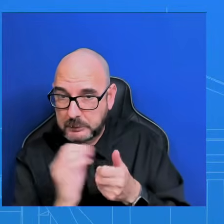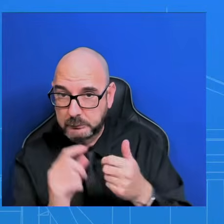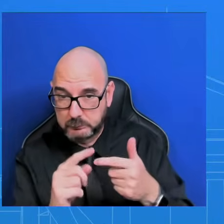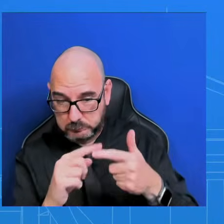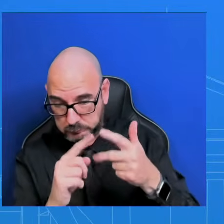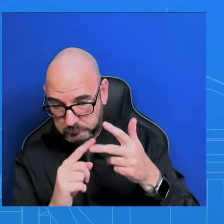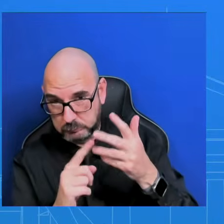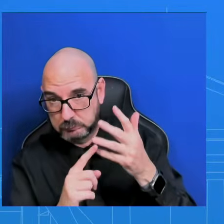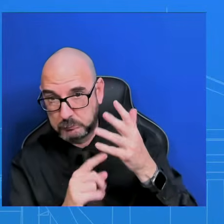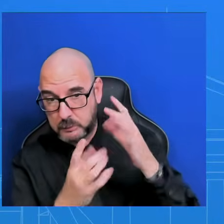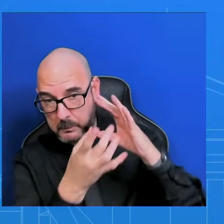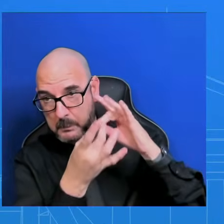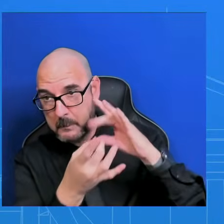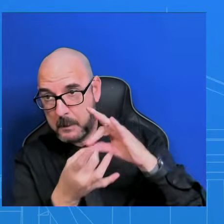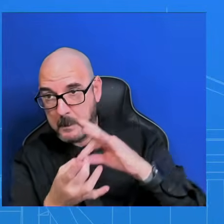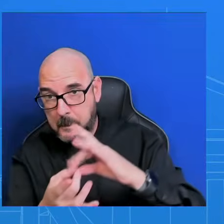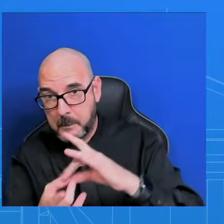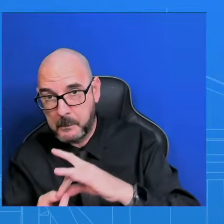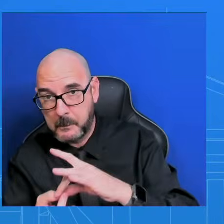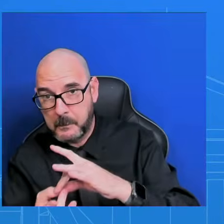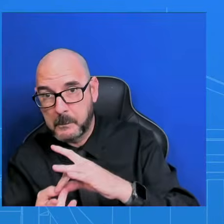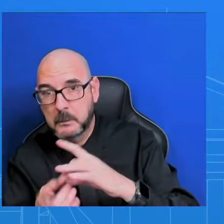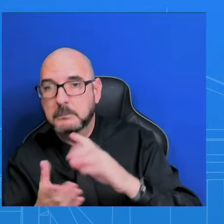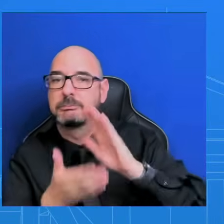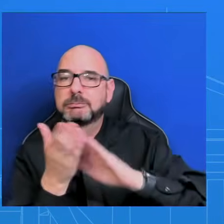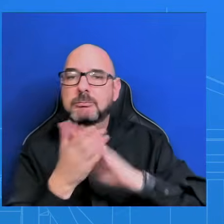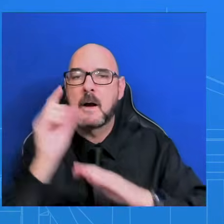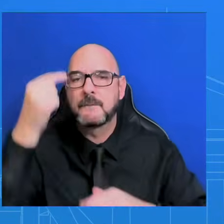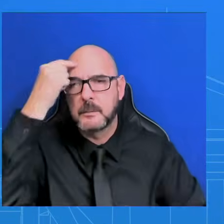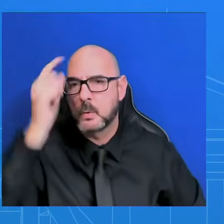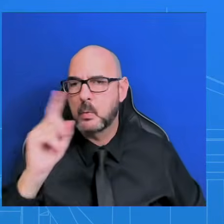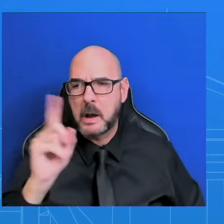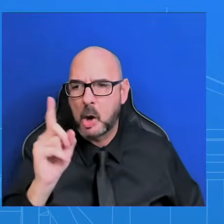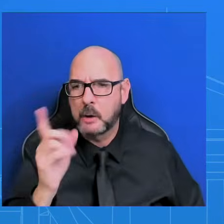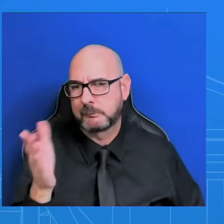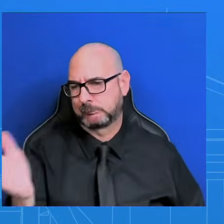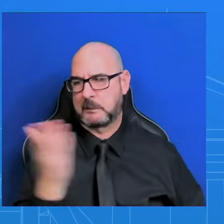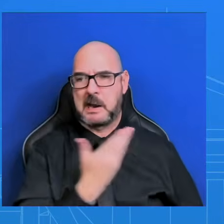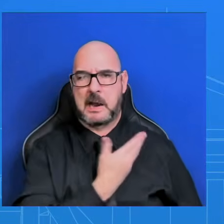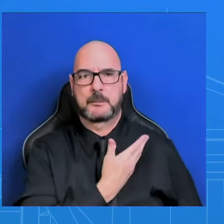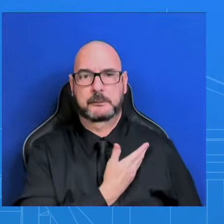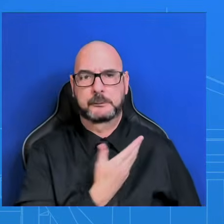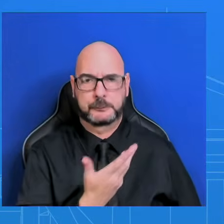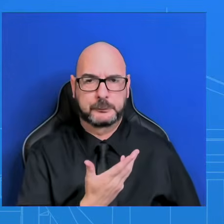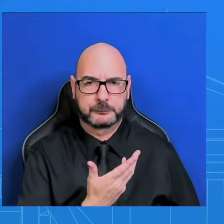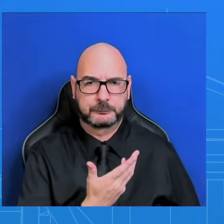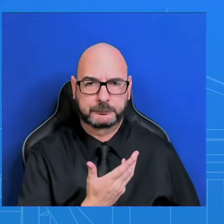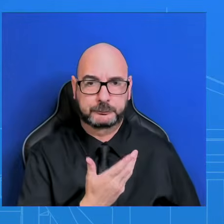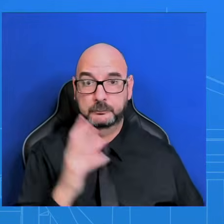good governance that the President hopes can lead to -- (a reporter sneezes) -- a viable two-state solution.